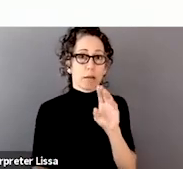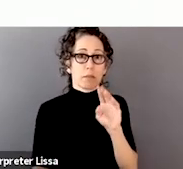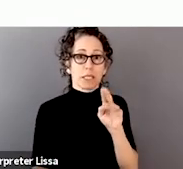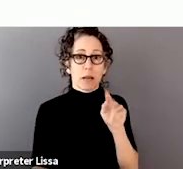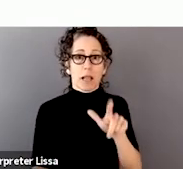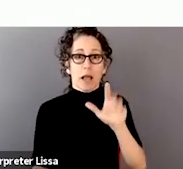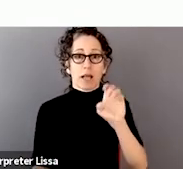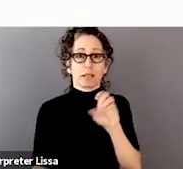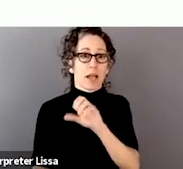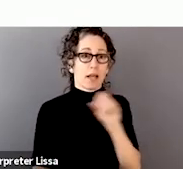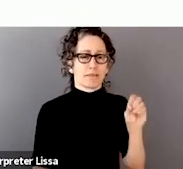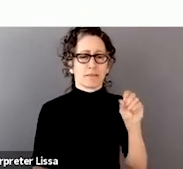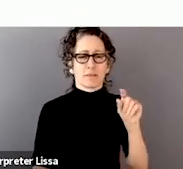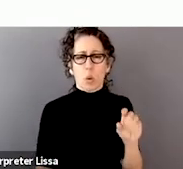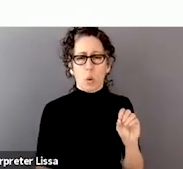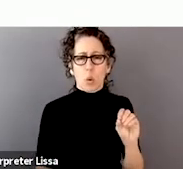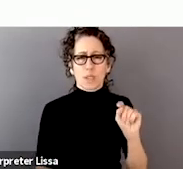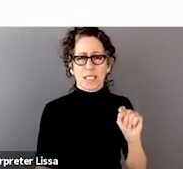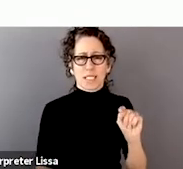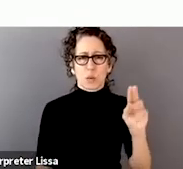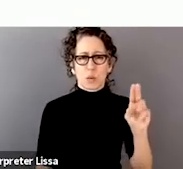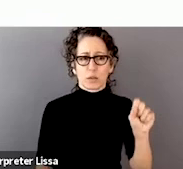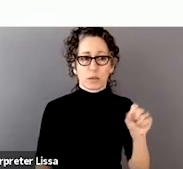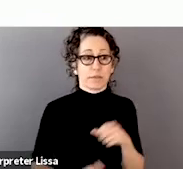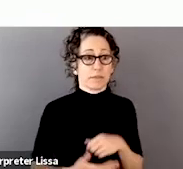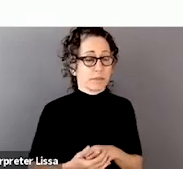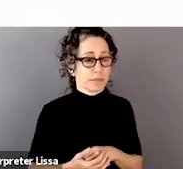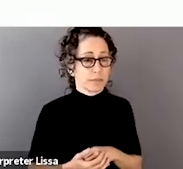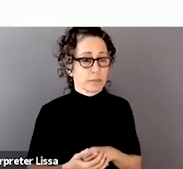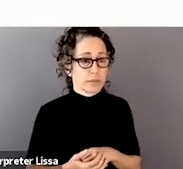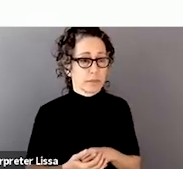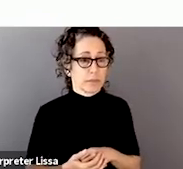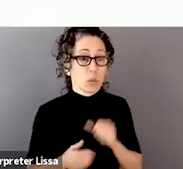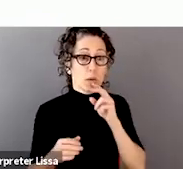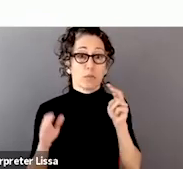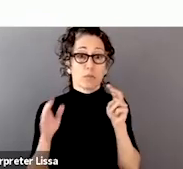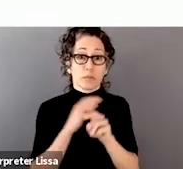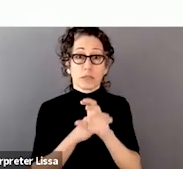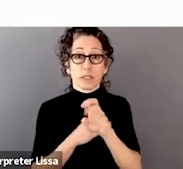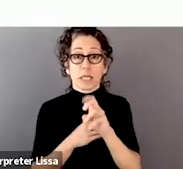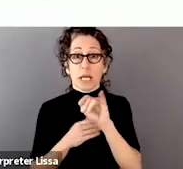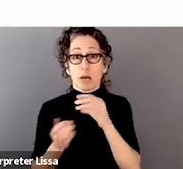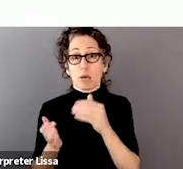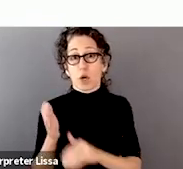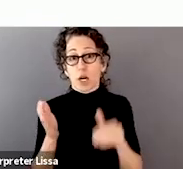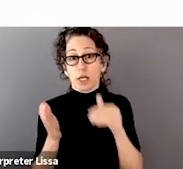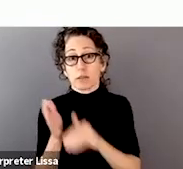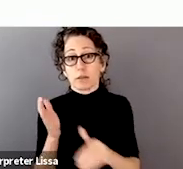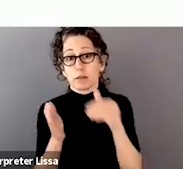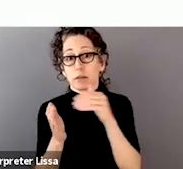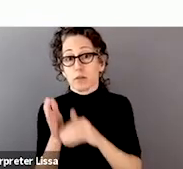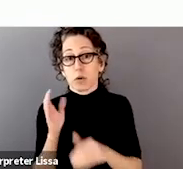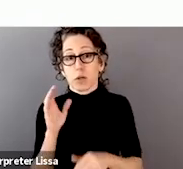From each participant's data immediately after treatment, we were able to predict CDI recurrence with a median AUC of 0.788.